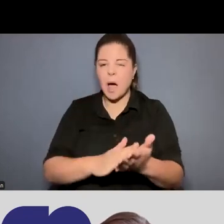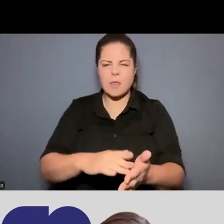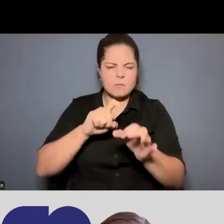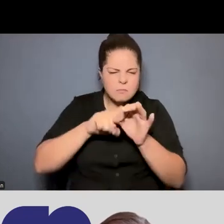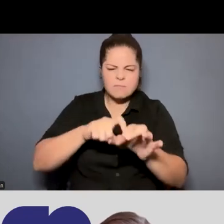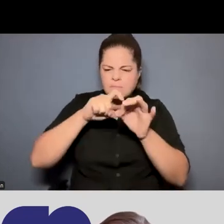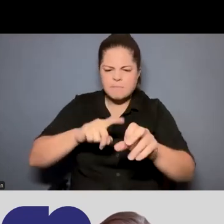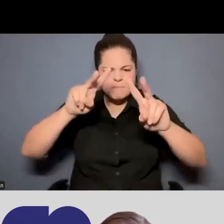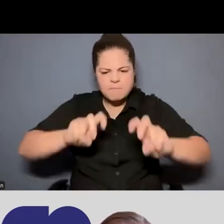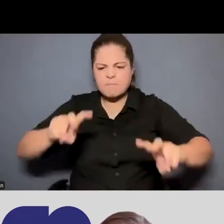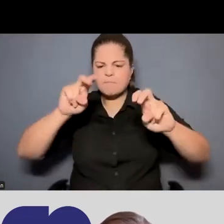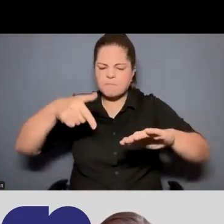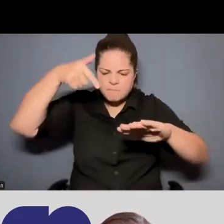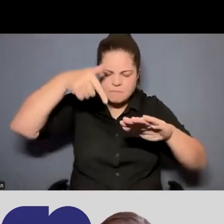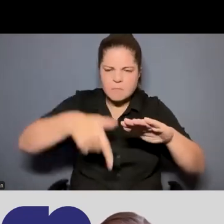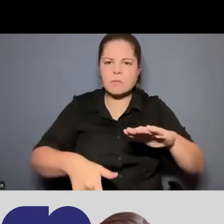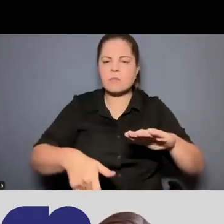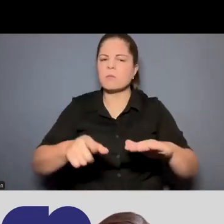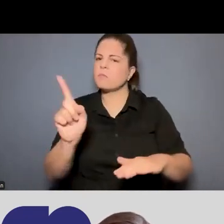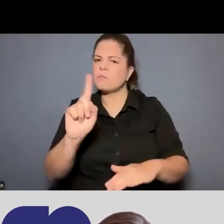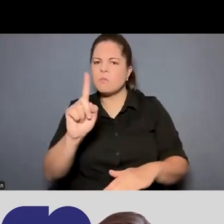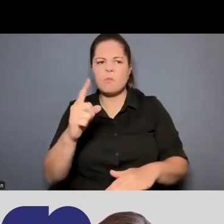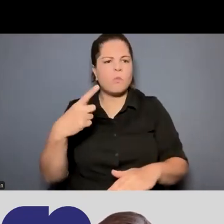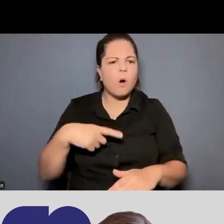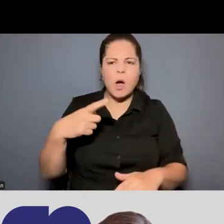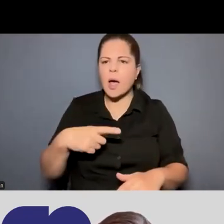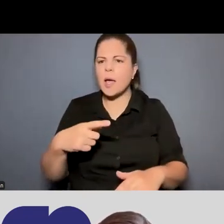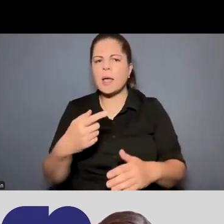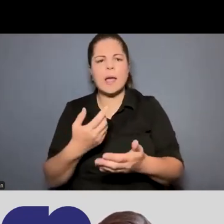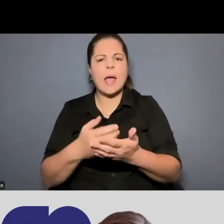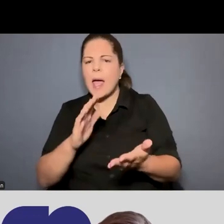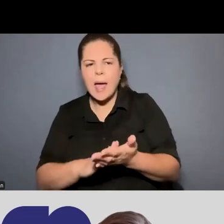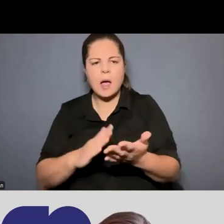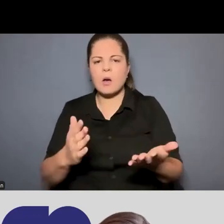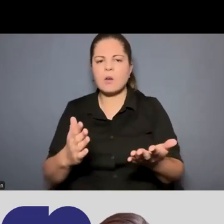the nature, prevalence, impact and cost of sexual harassment in our workplaces.